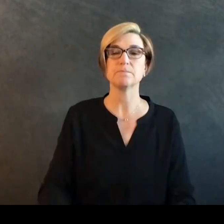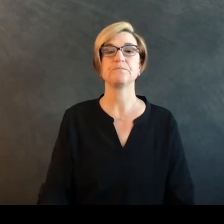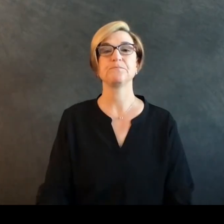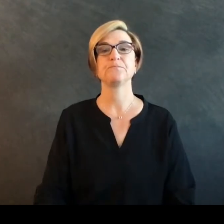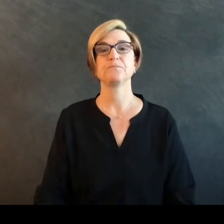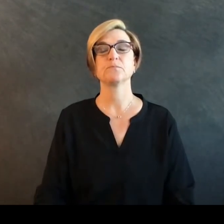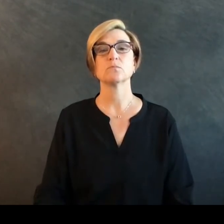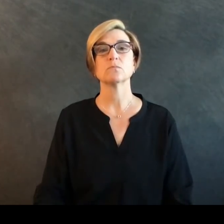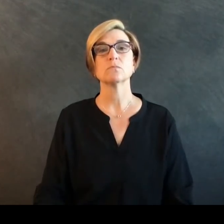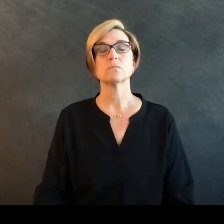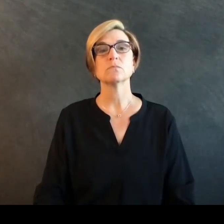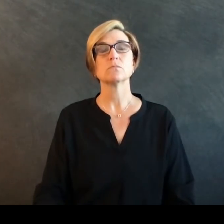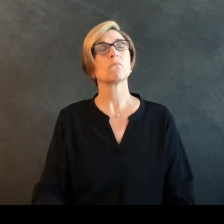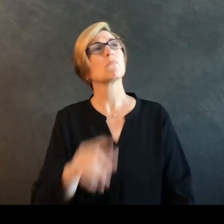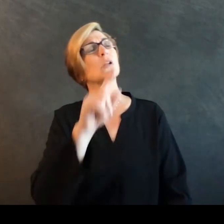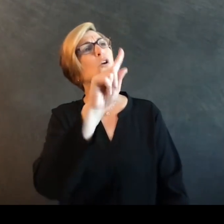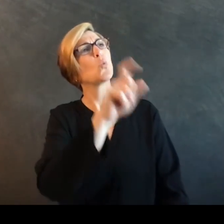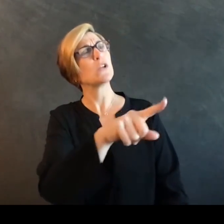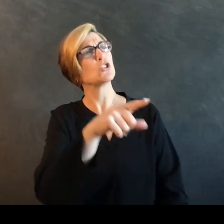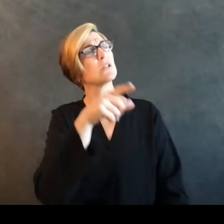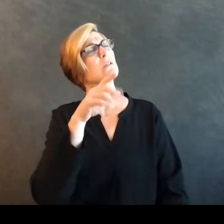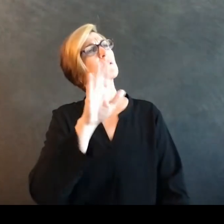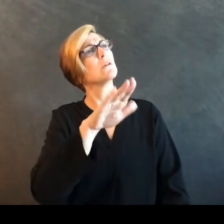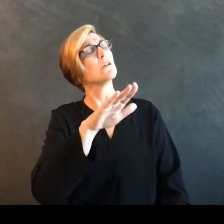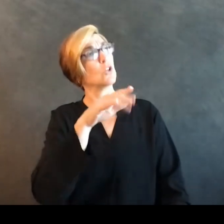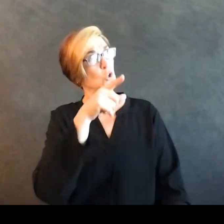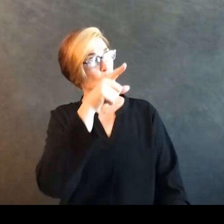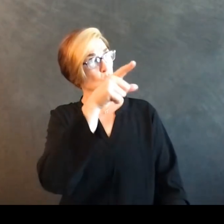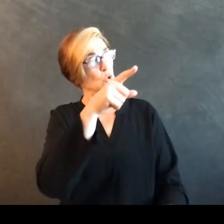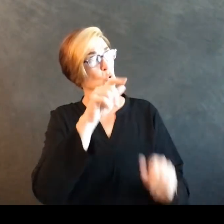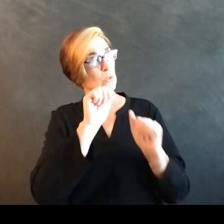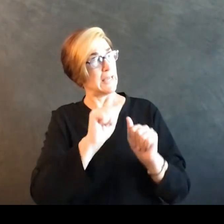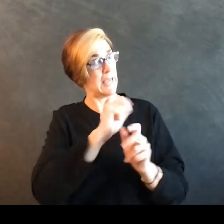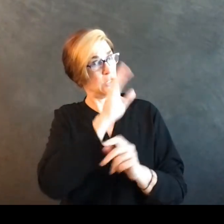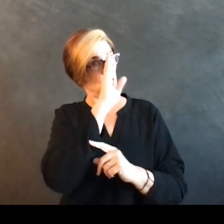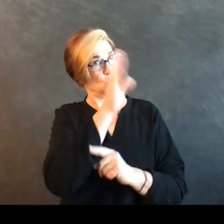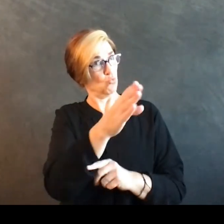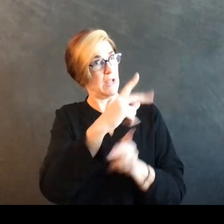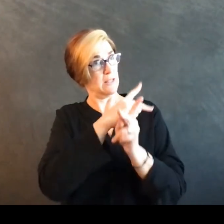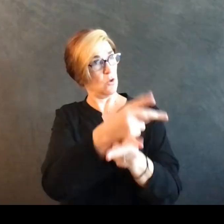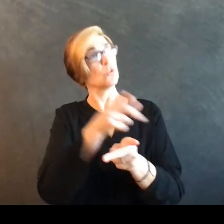area where you can make direct loans it's the airlines how much do you expect